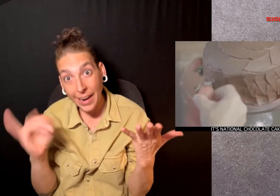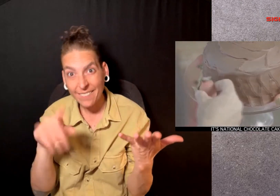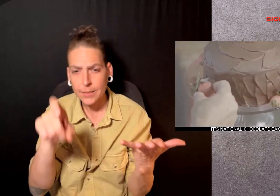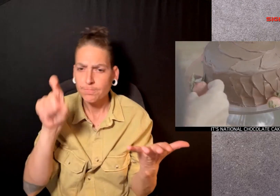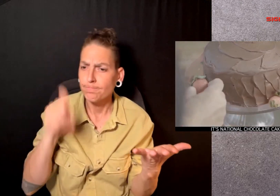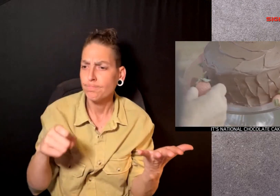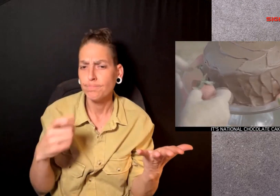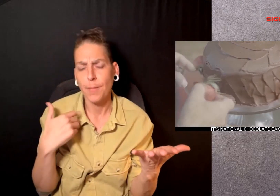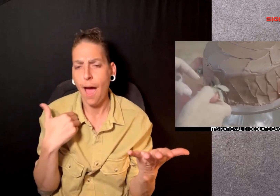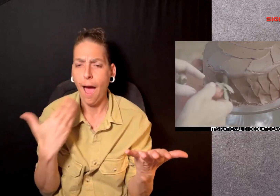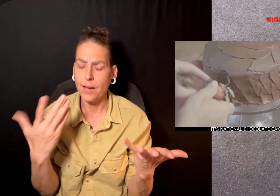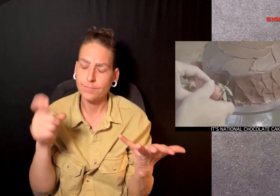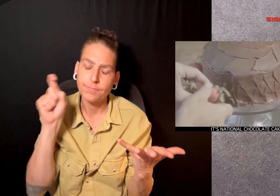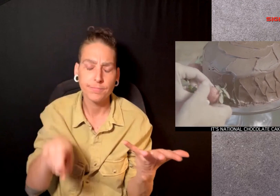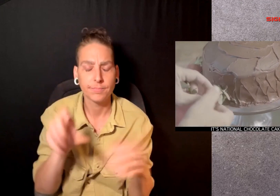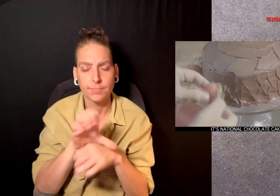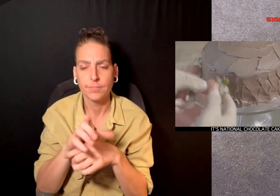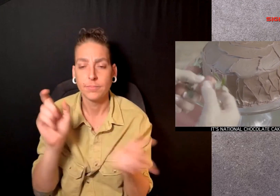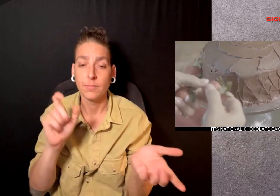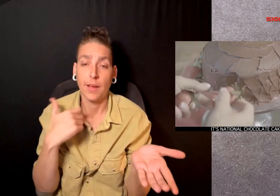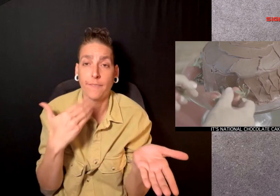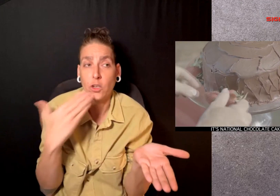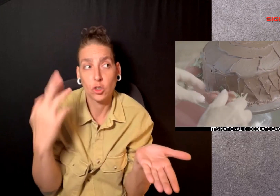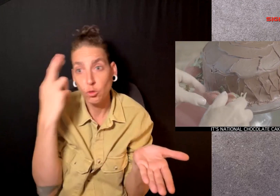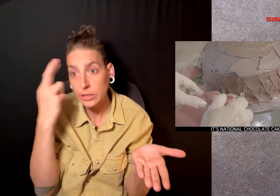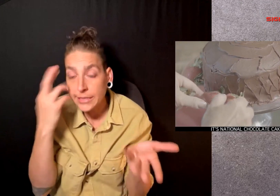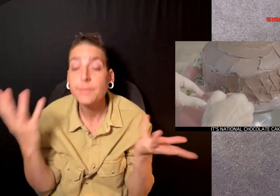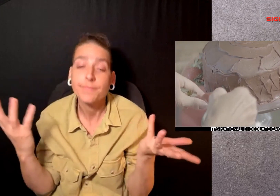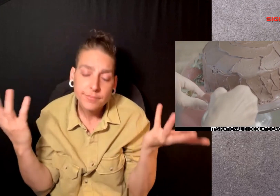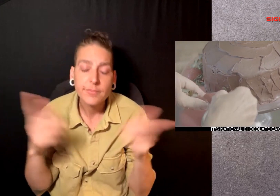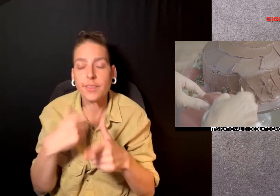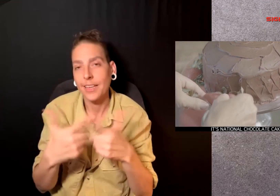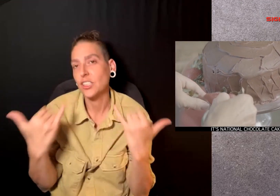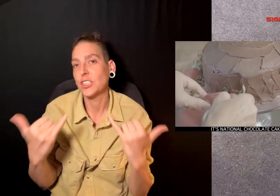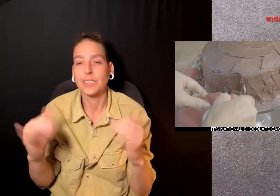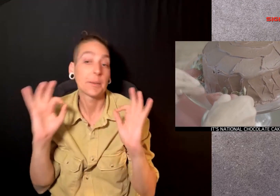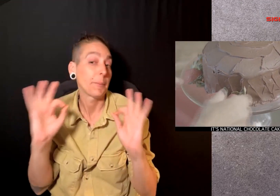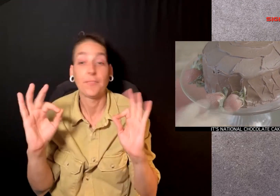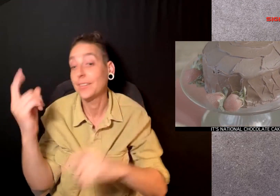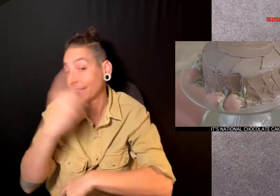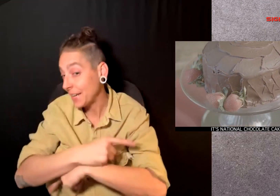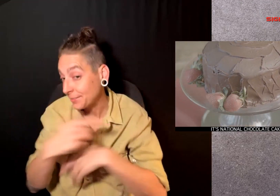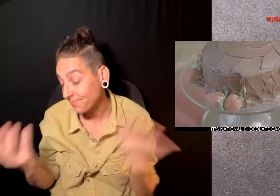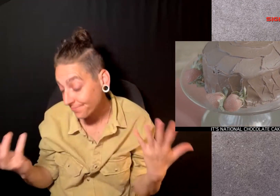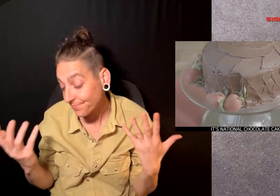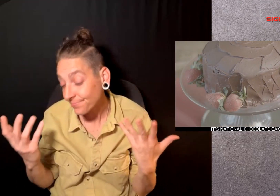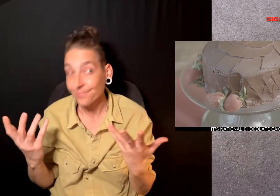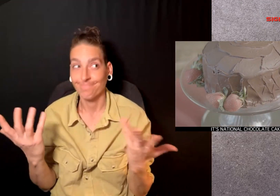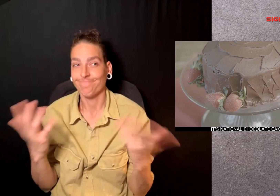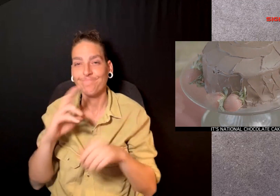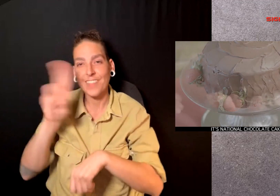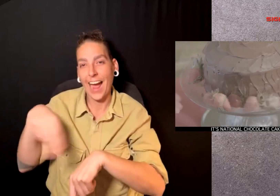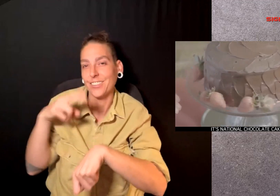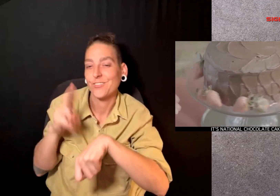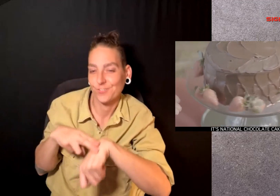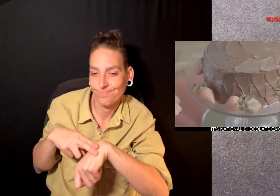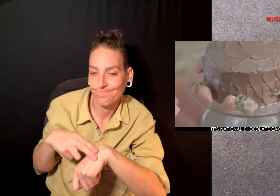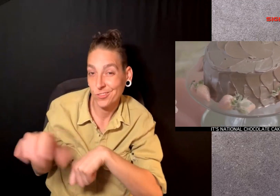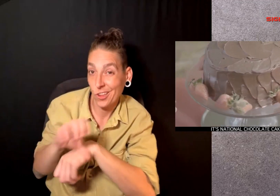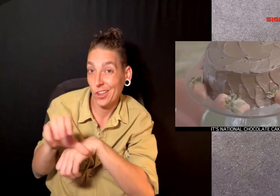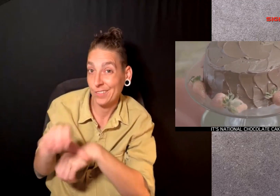but if you need a good reason today is the perfect day today is national chocolate cake day